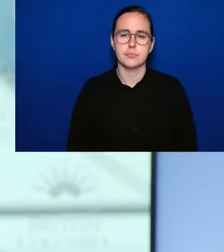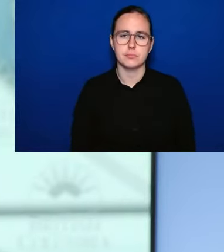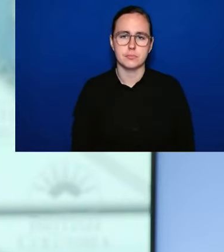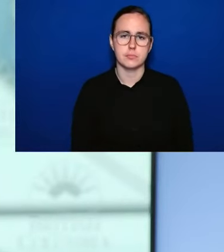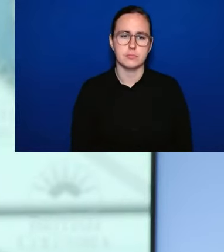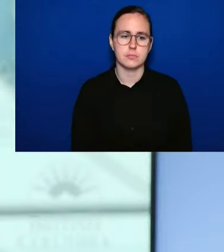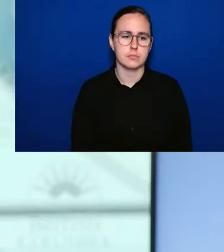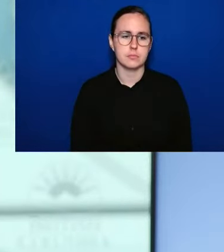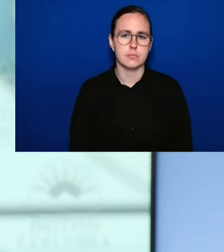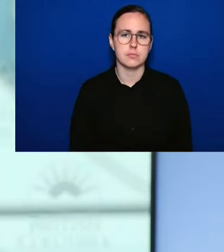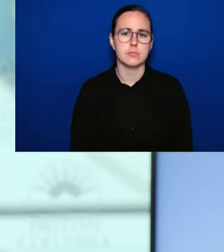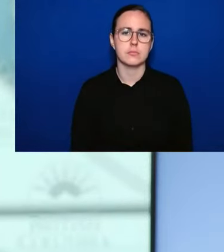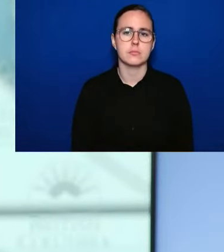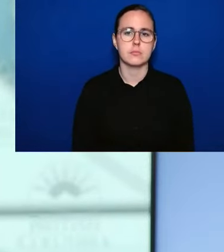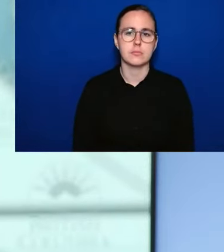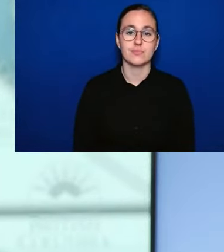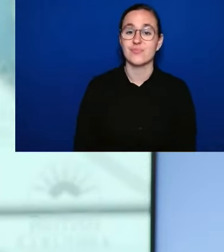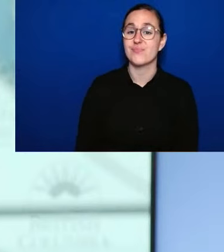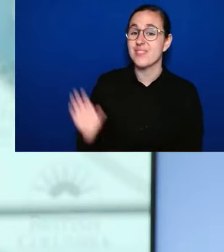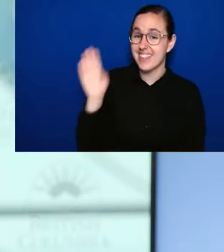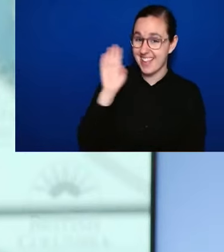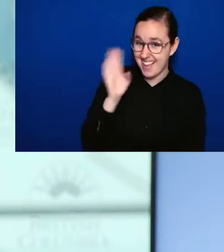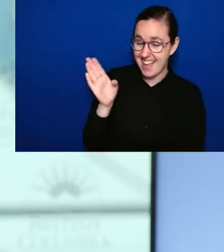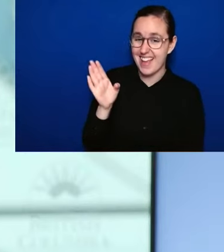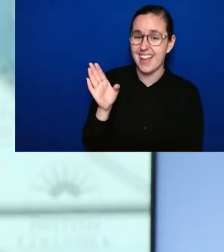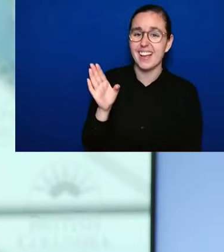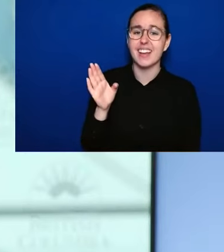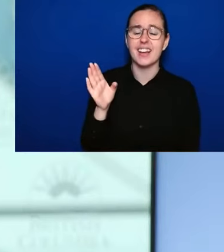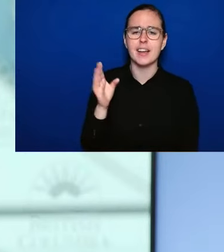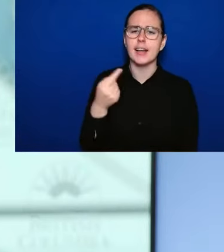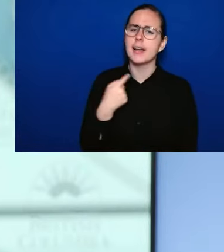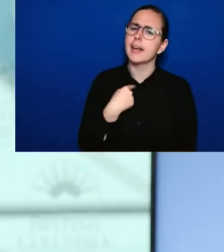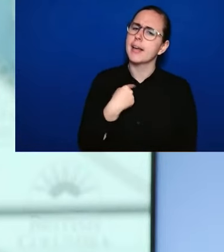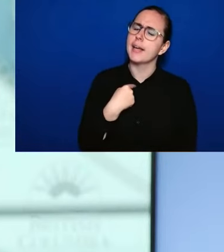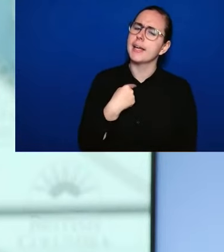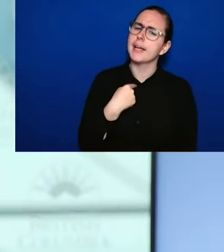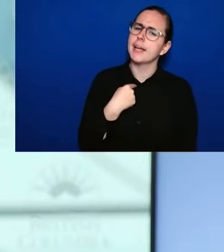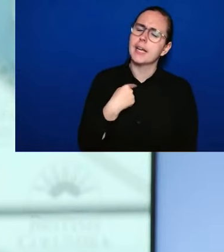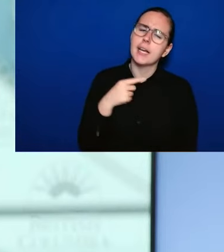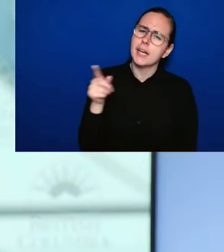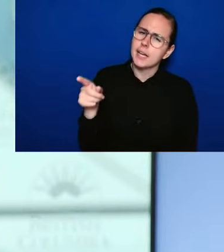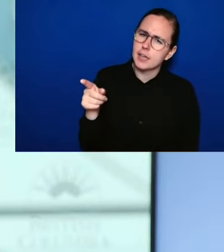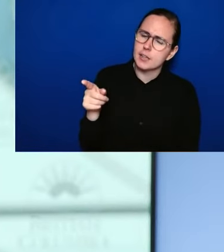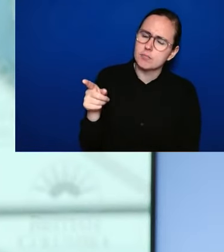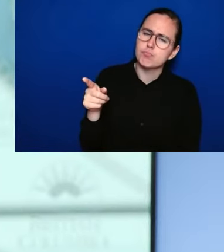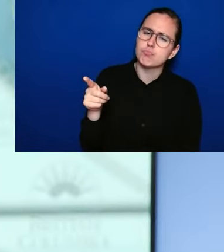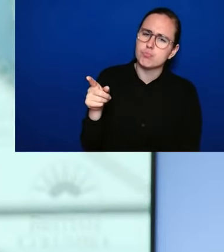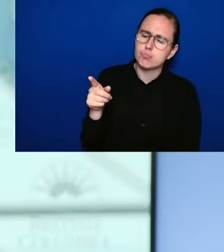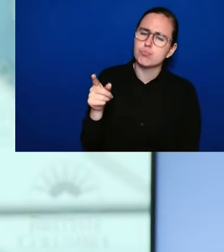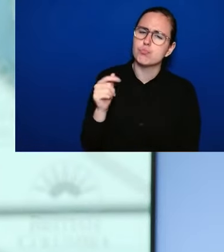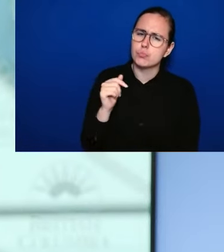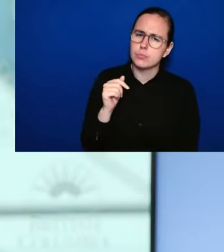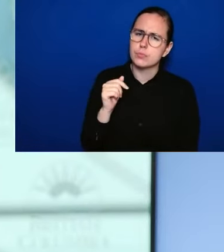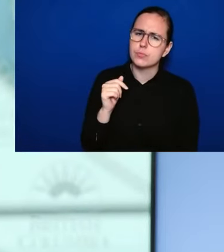penny devils from CTV news and you're talking about a two fold increase anticipated in Corbett